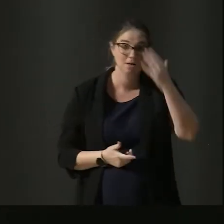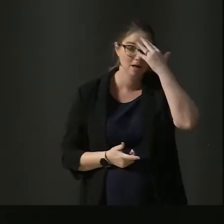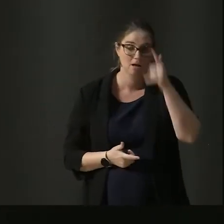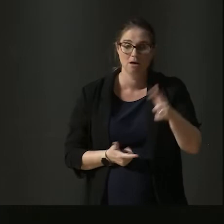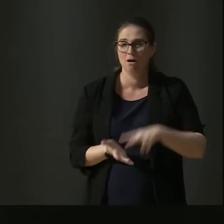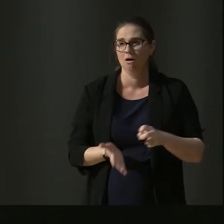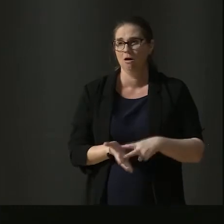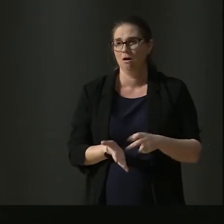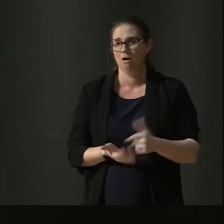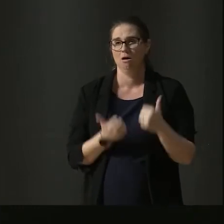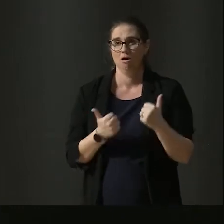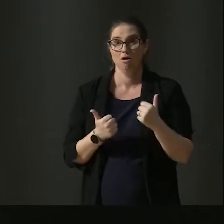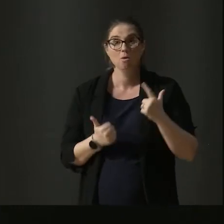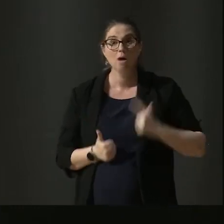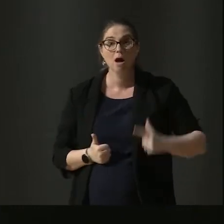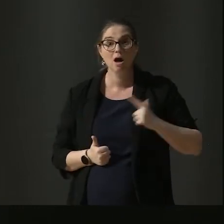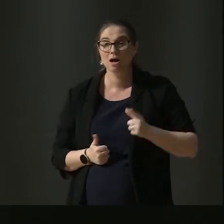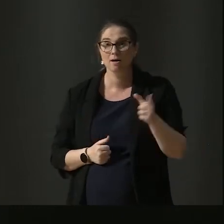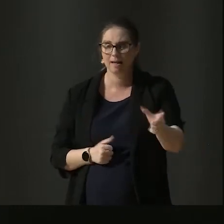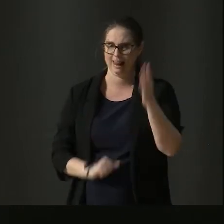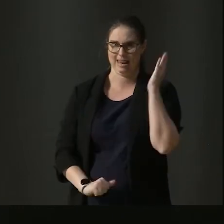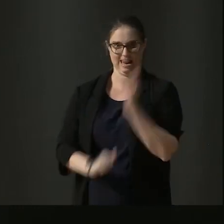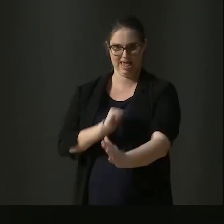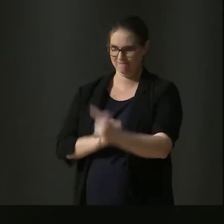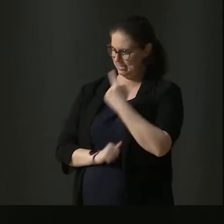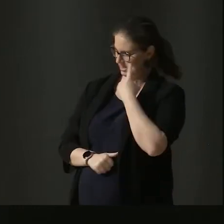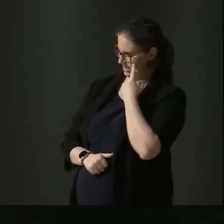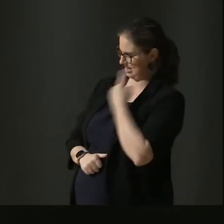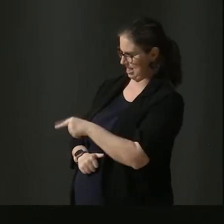She said that she hadn’t seen her little boy stay so focused